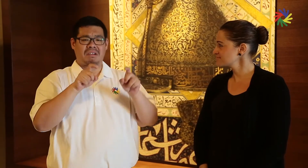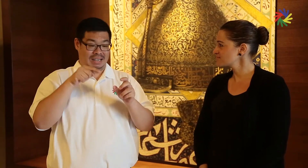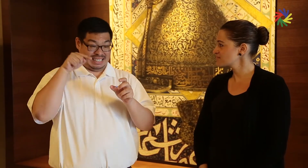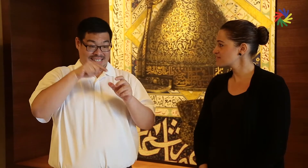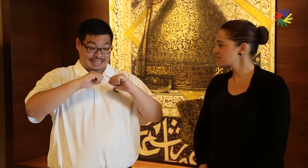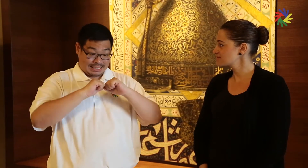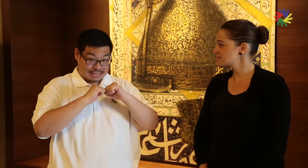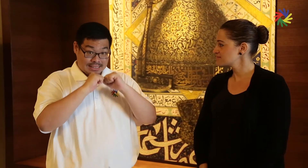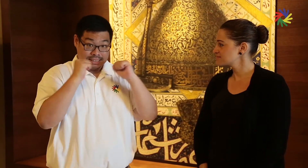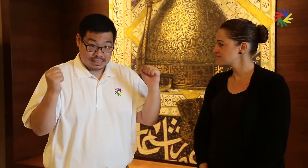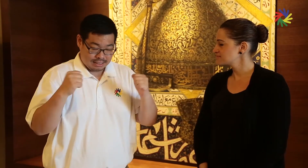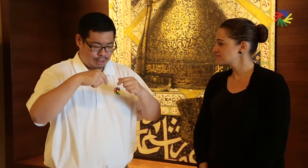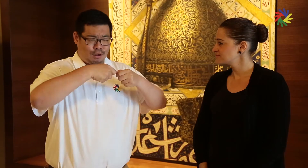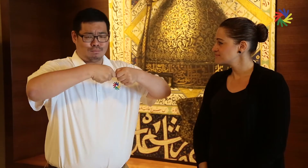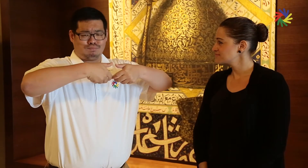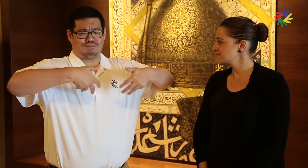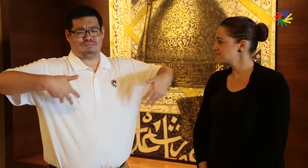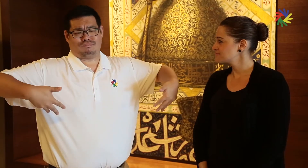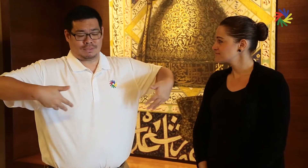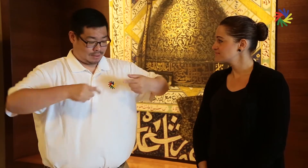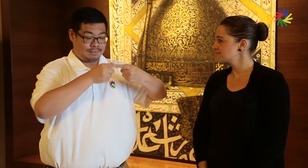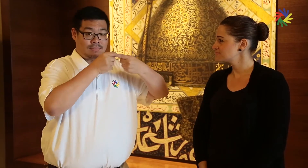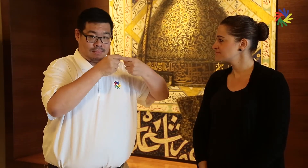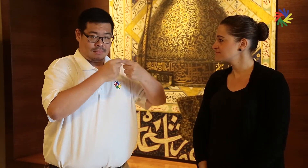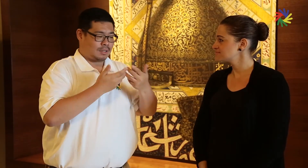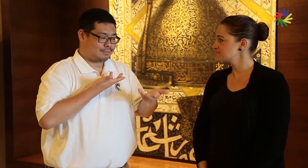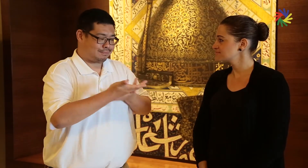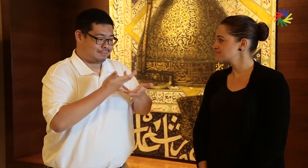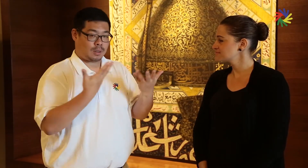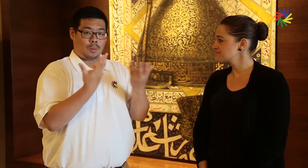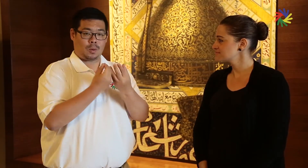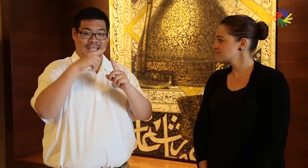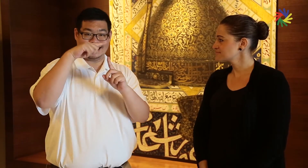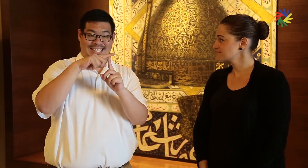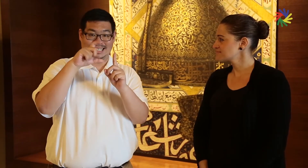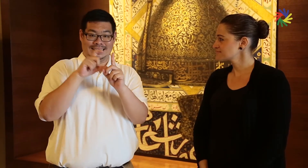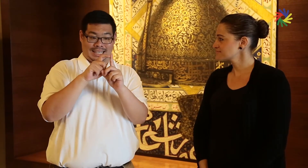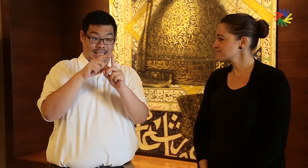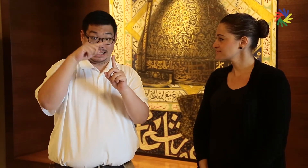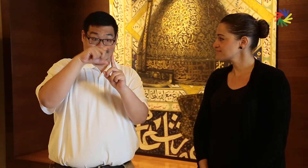working directly with technical directors for both winter